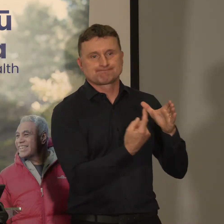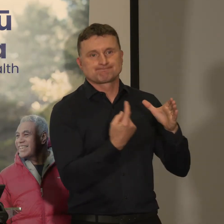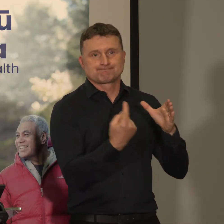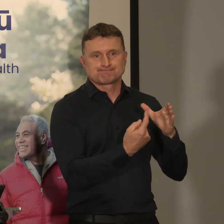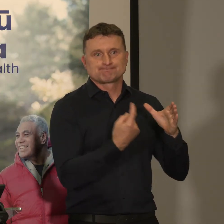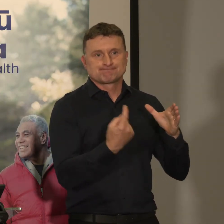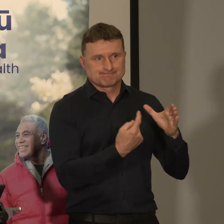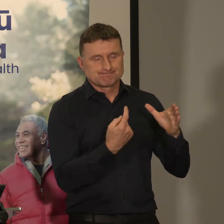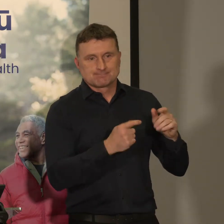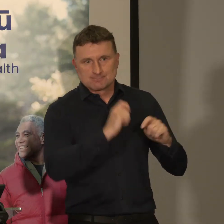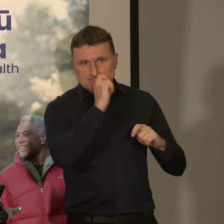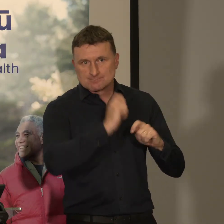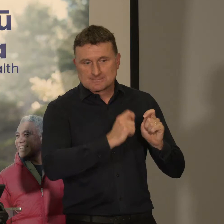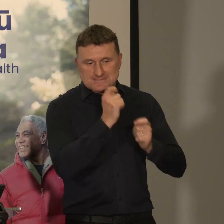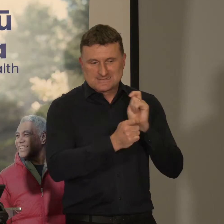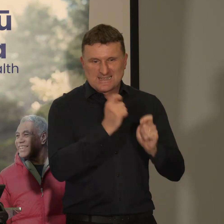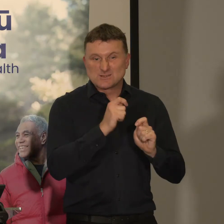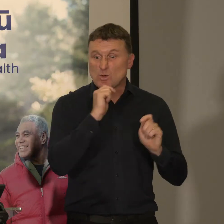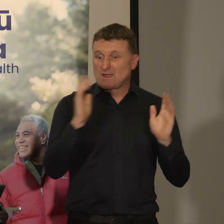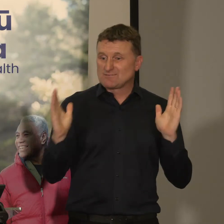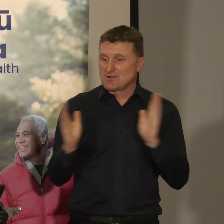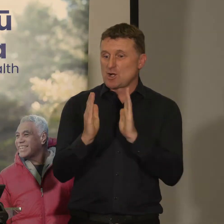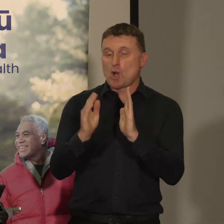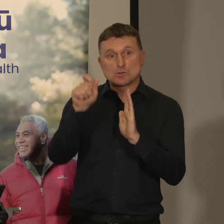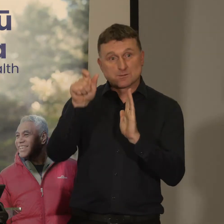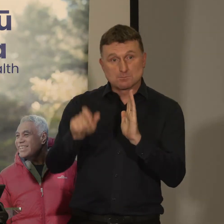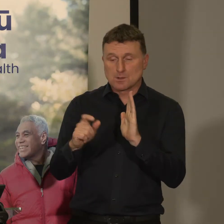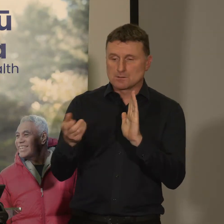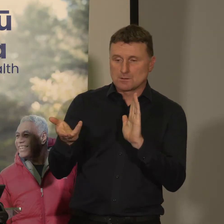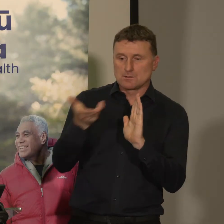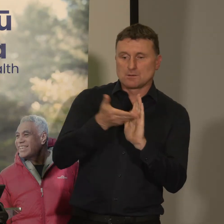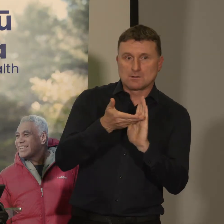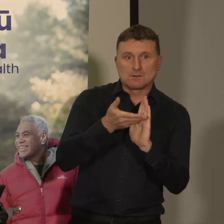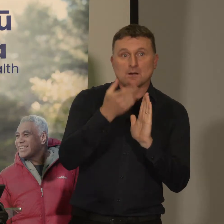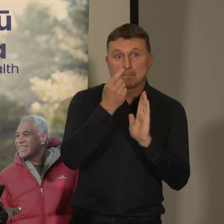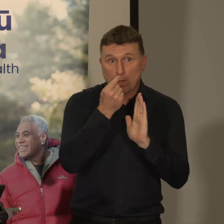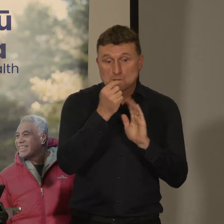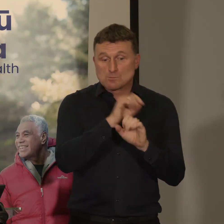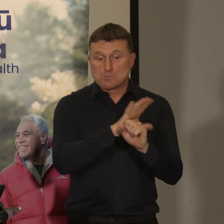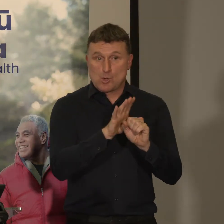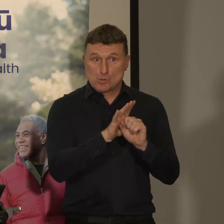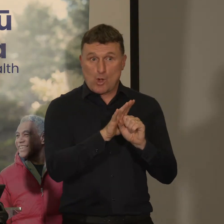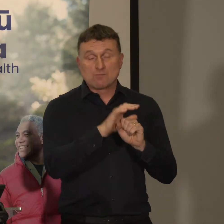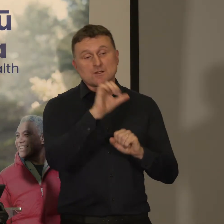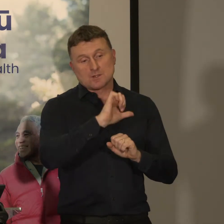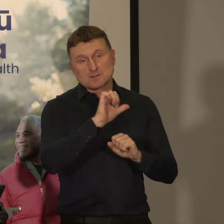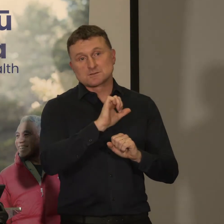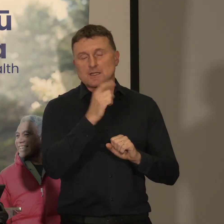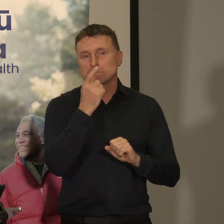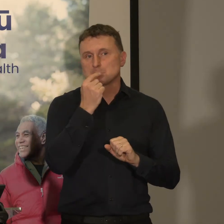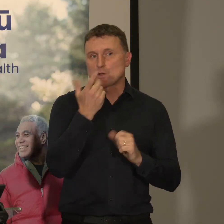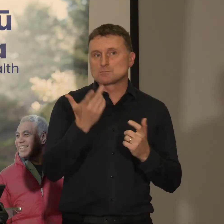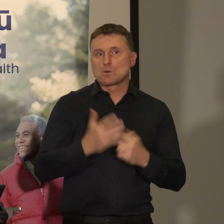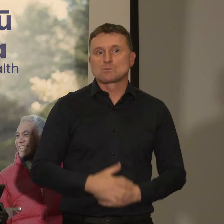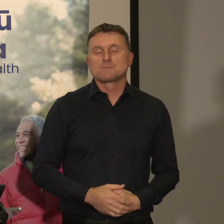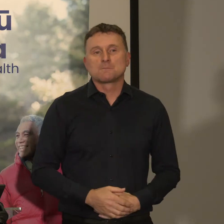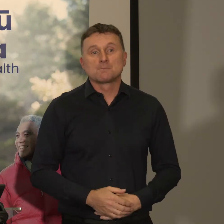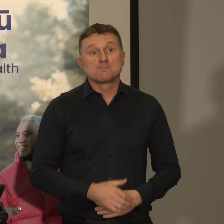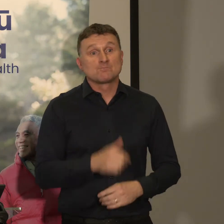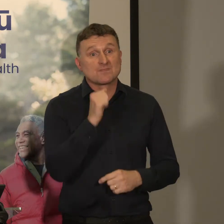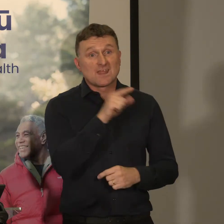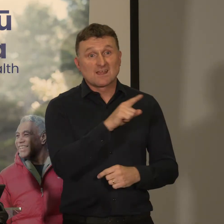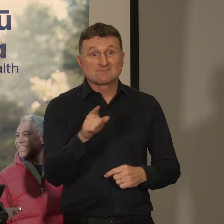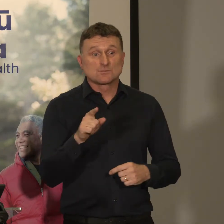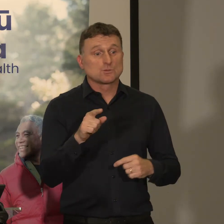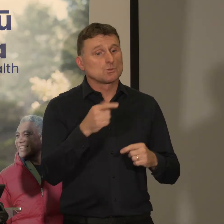test if you are unwell with